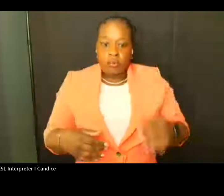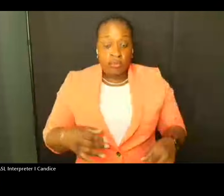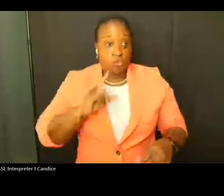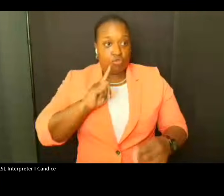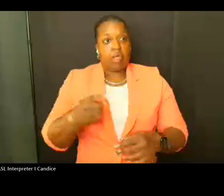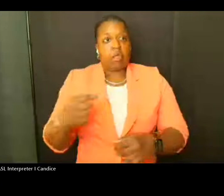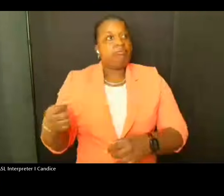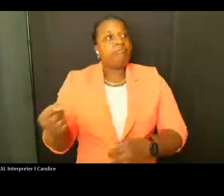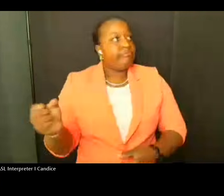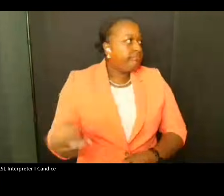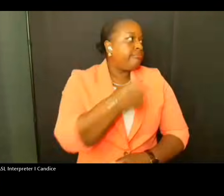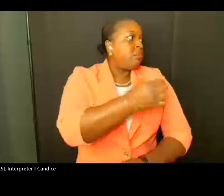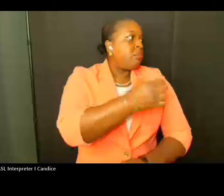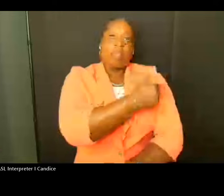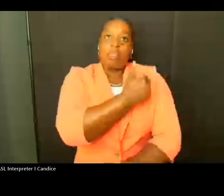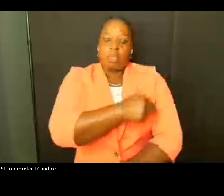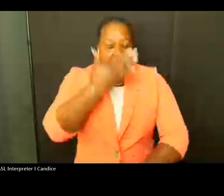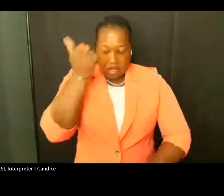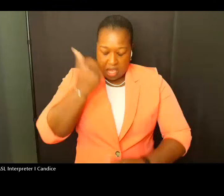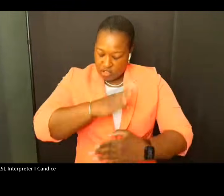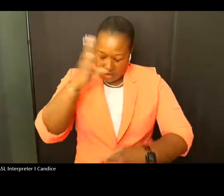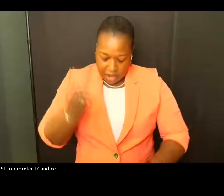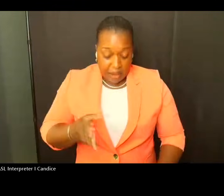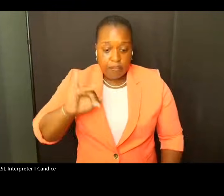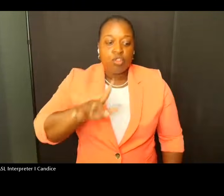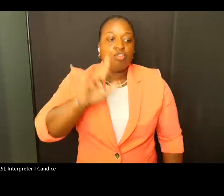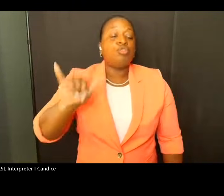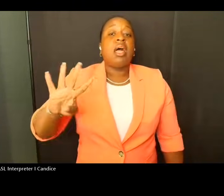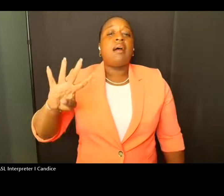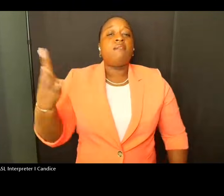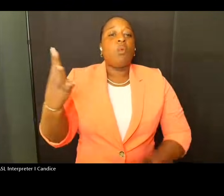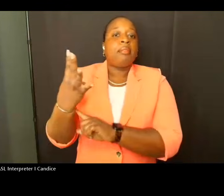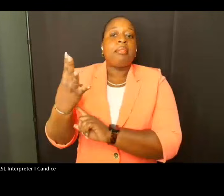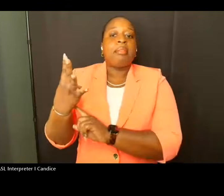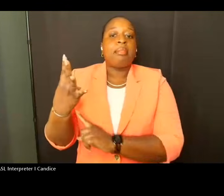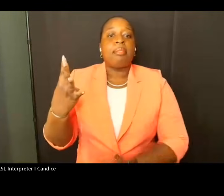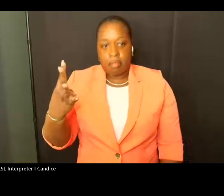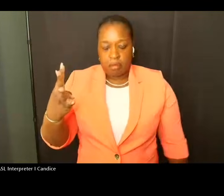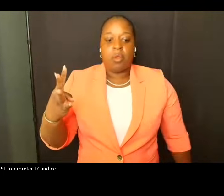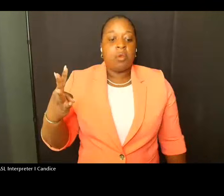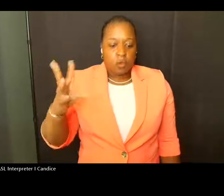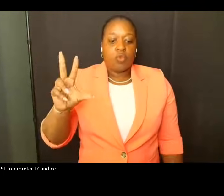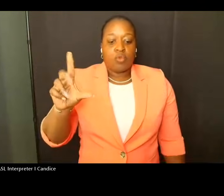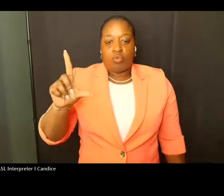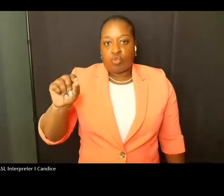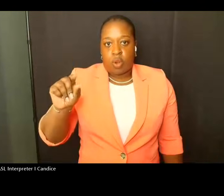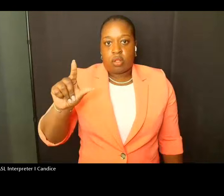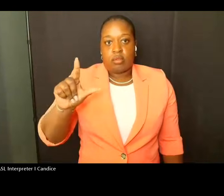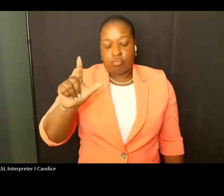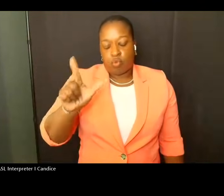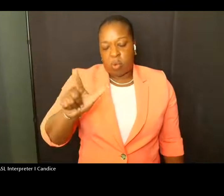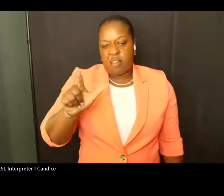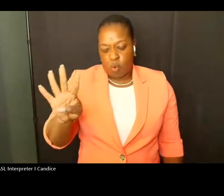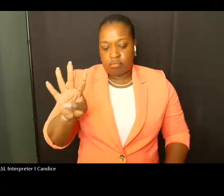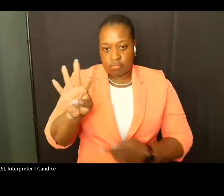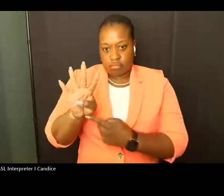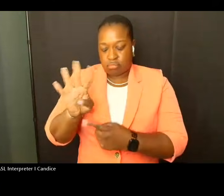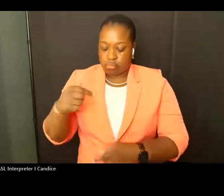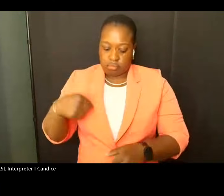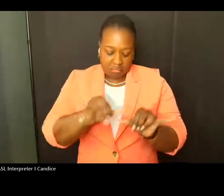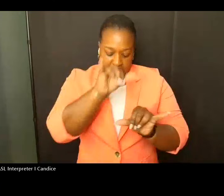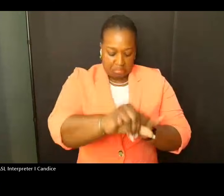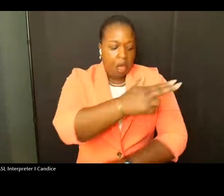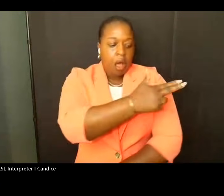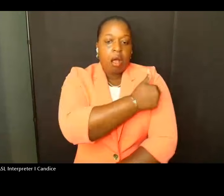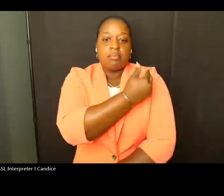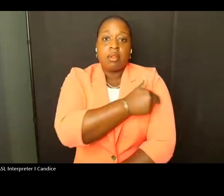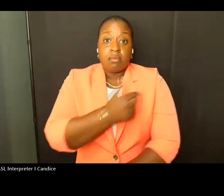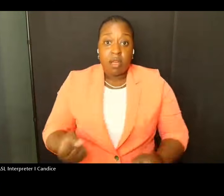hospital. I never forget, it was July the 4th of 2024, and we was in the hospital for 32 days.